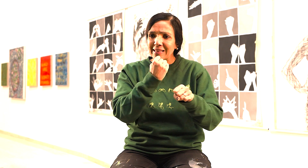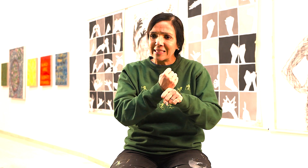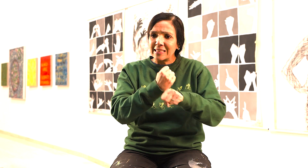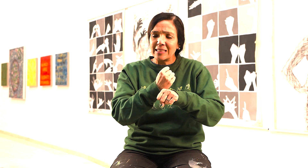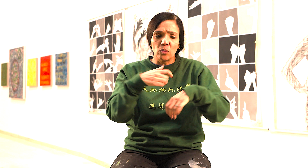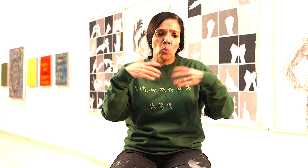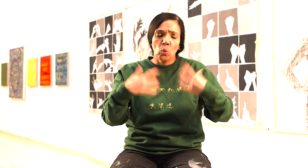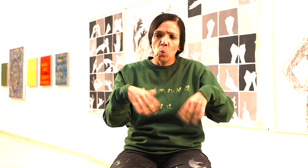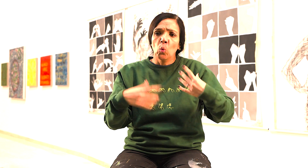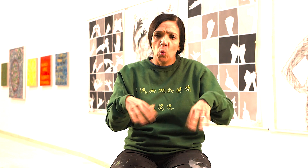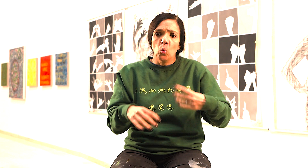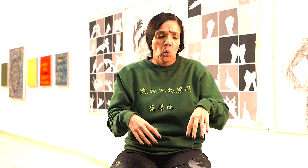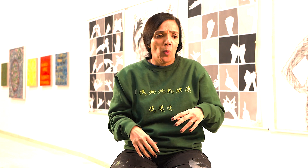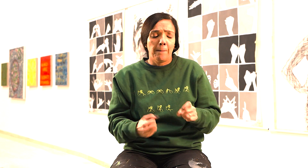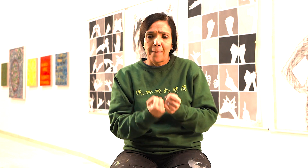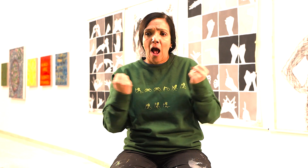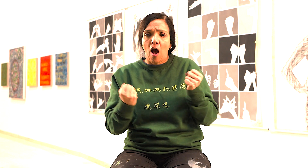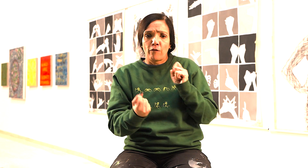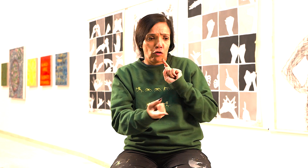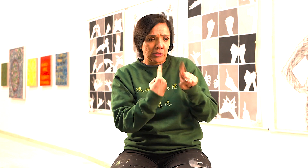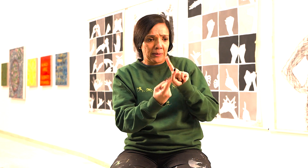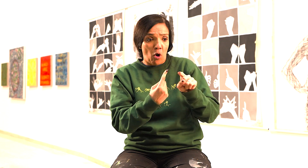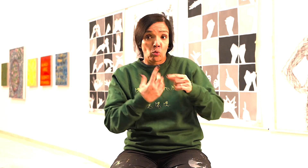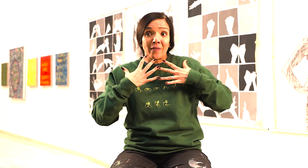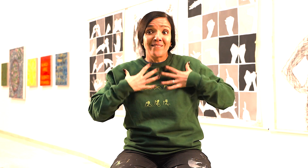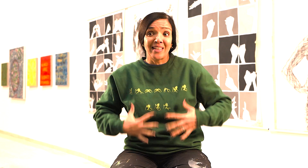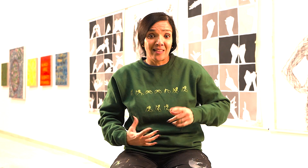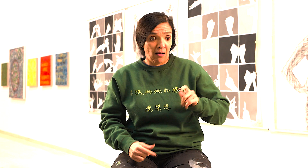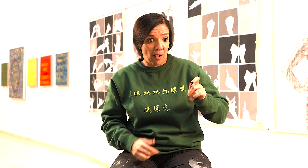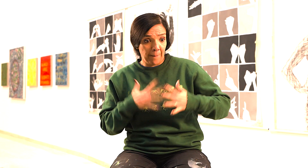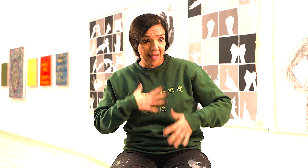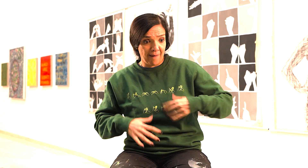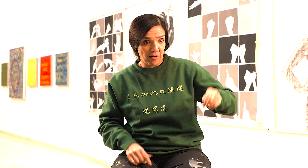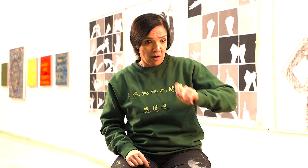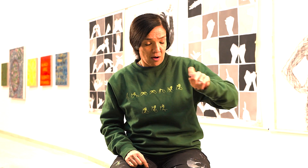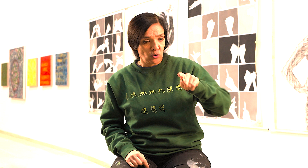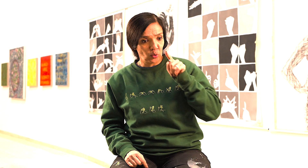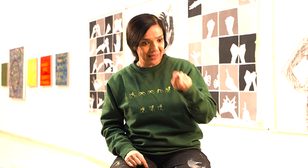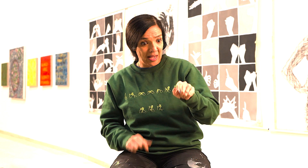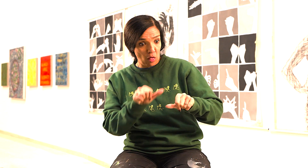it's mark-making-- it really is powerful. It's a powerful response because their physicality